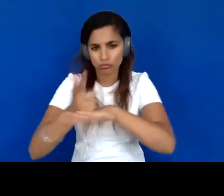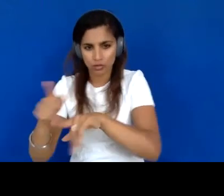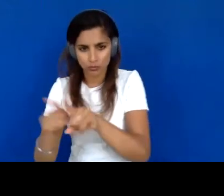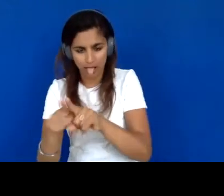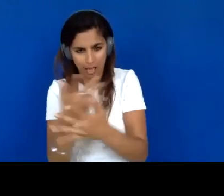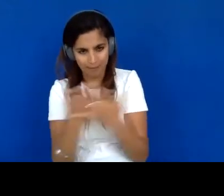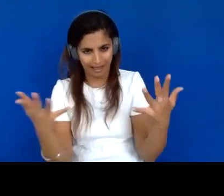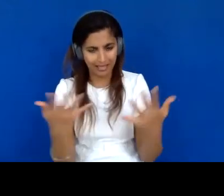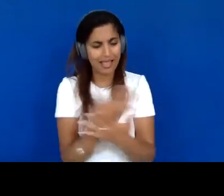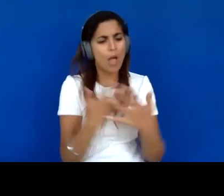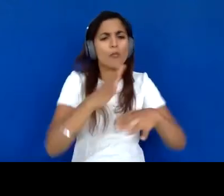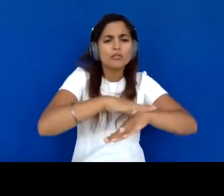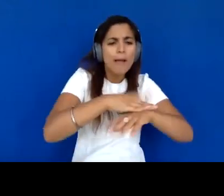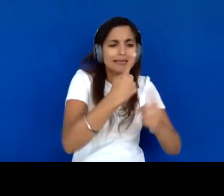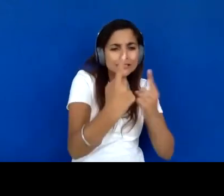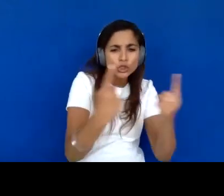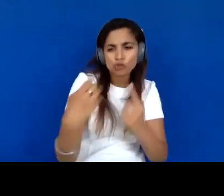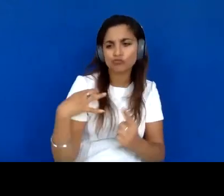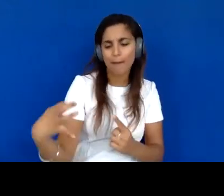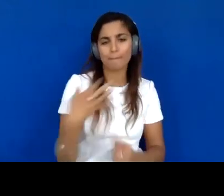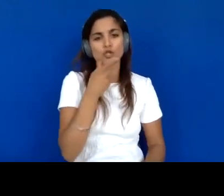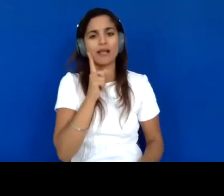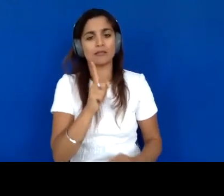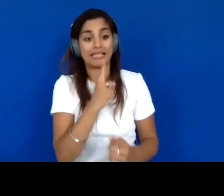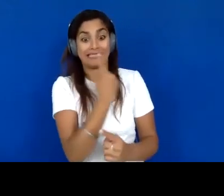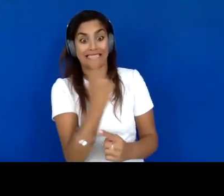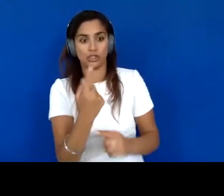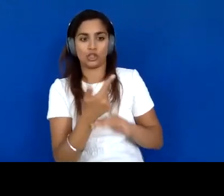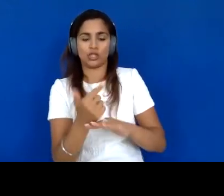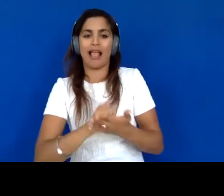representation within each commercial these results but then represented as a